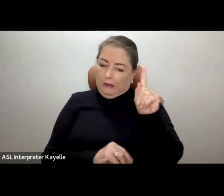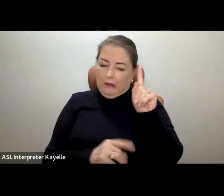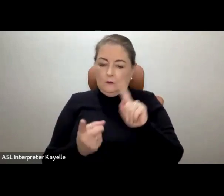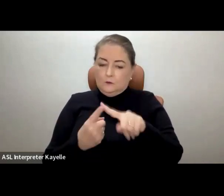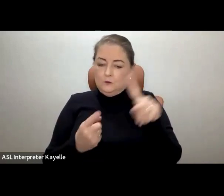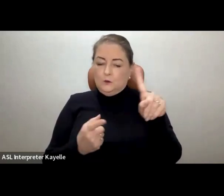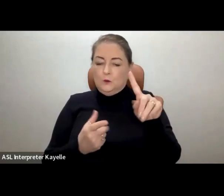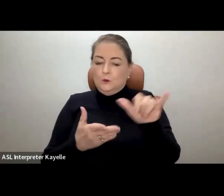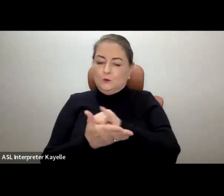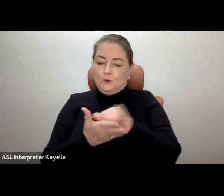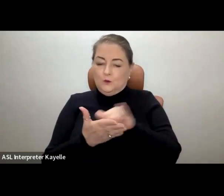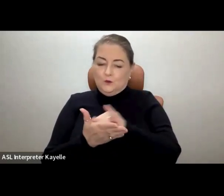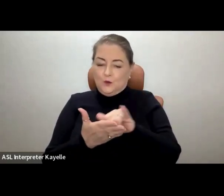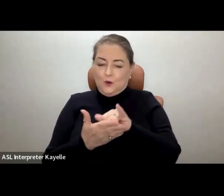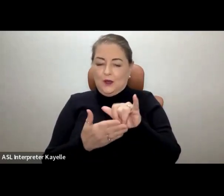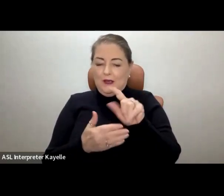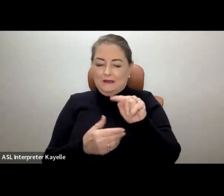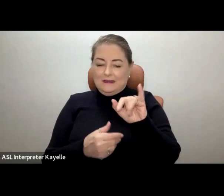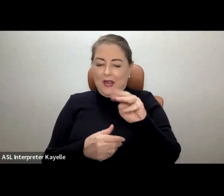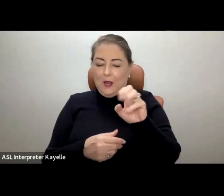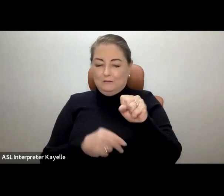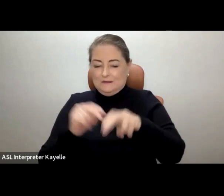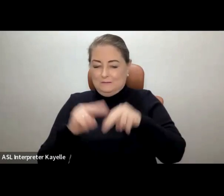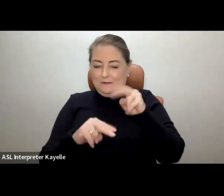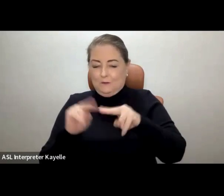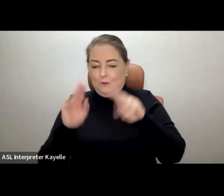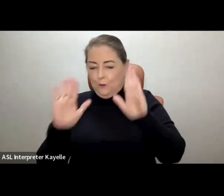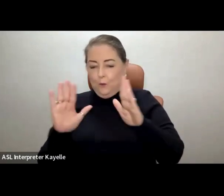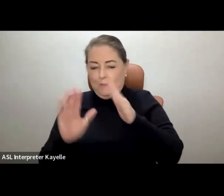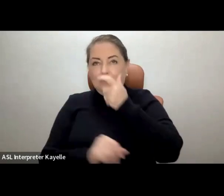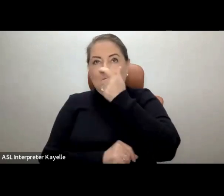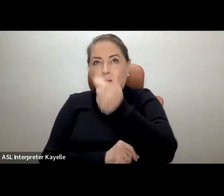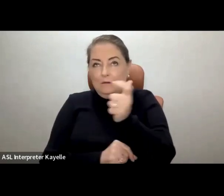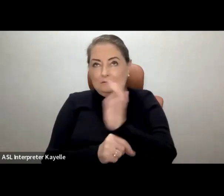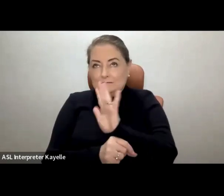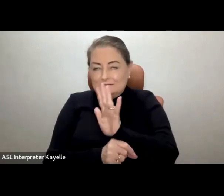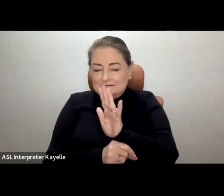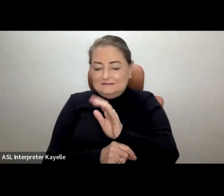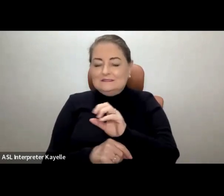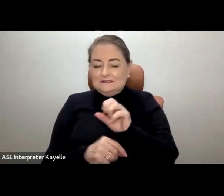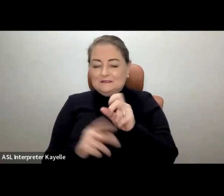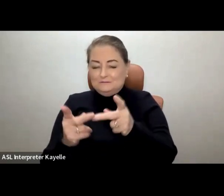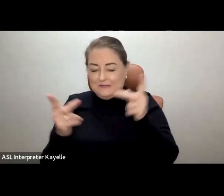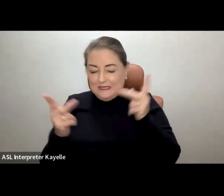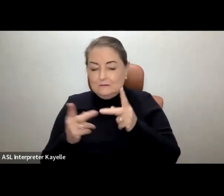space. The the this space itself is open. It's not a reused even